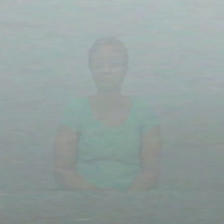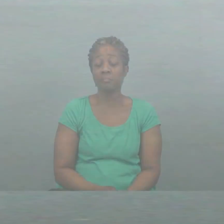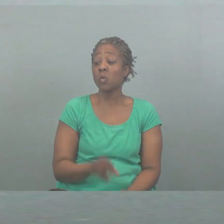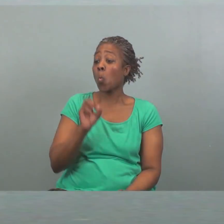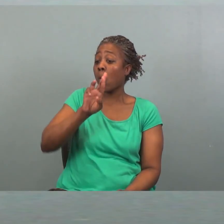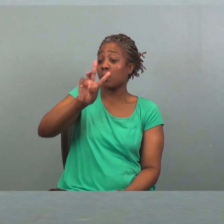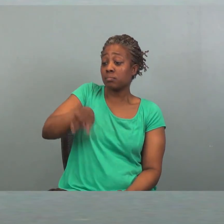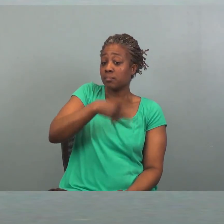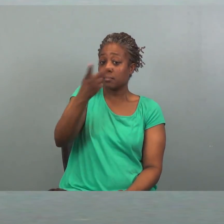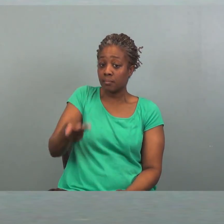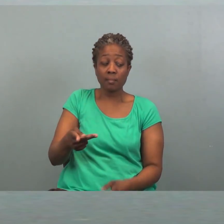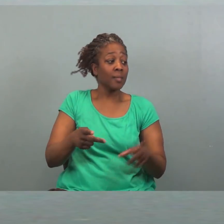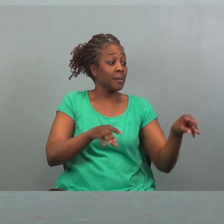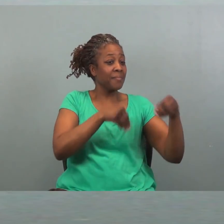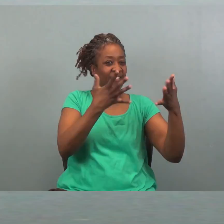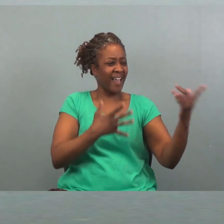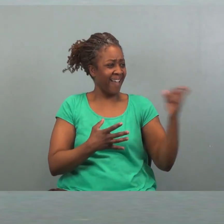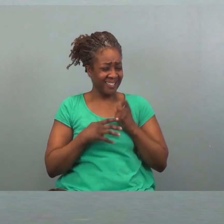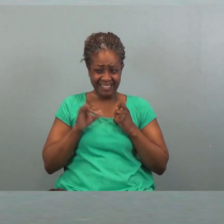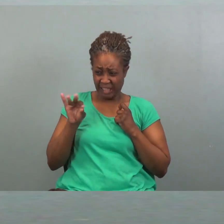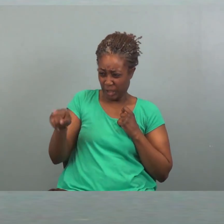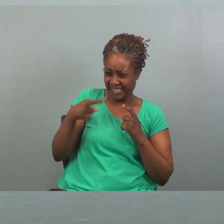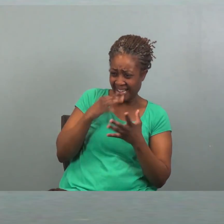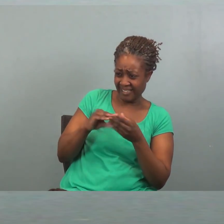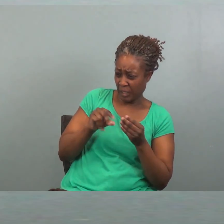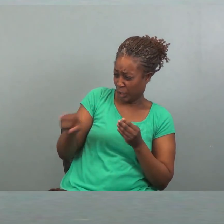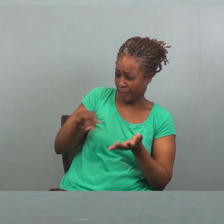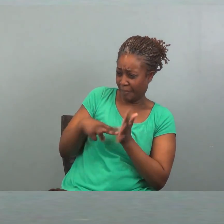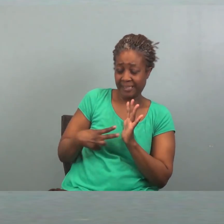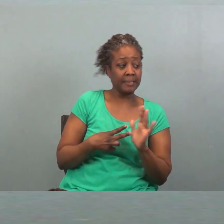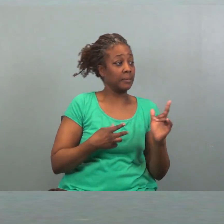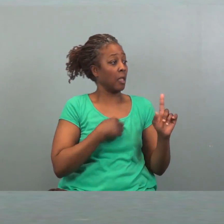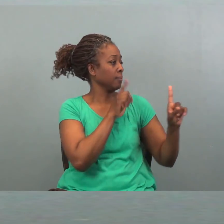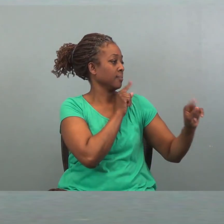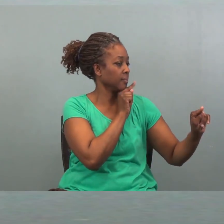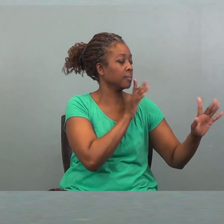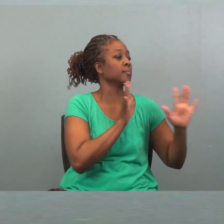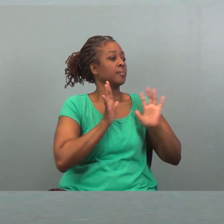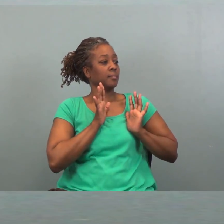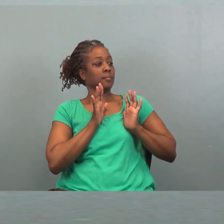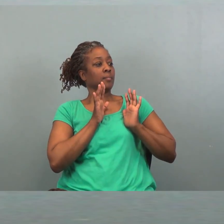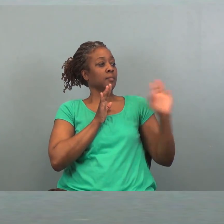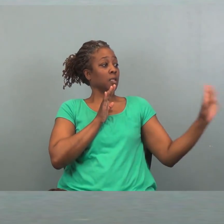Conversely, if the provider questions you about the message you've conveyed from the client,